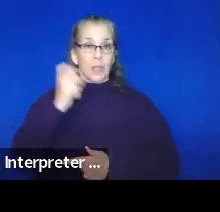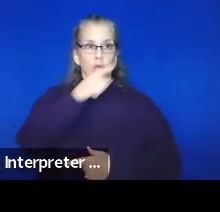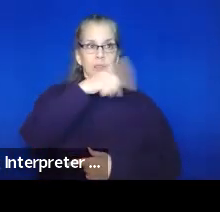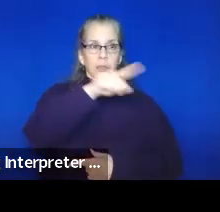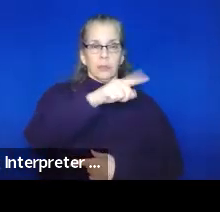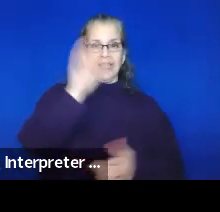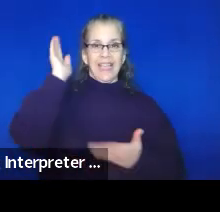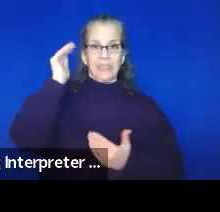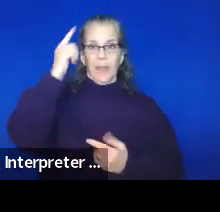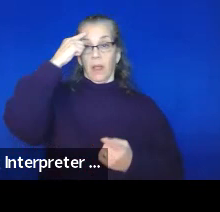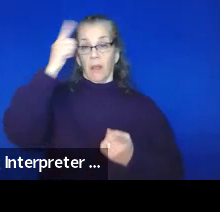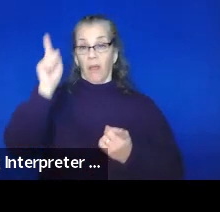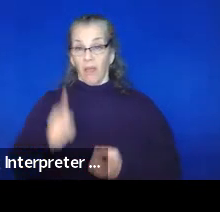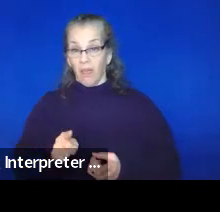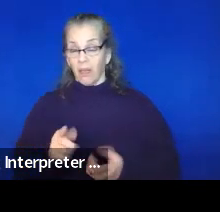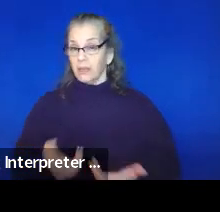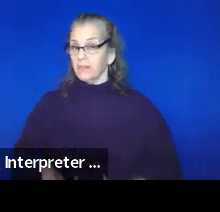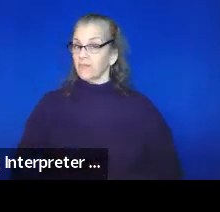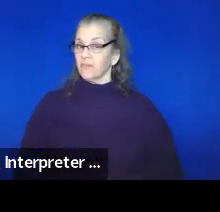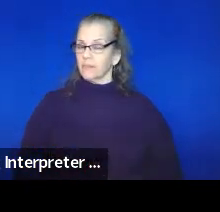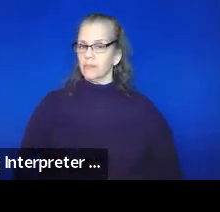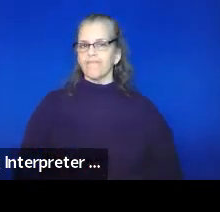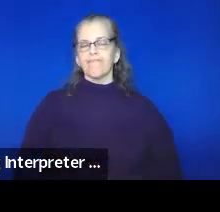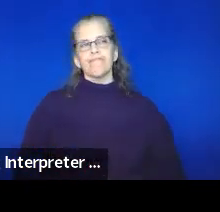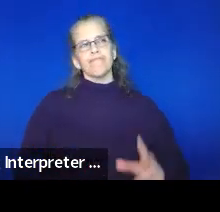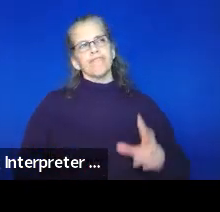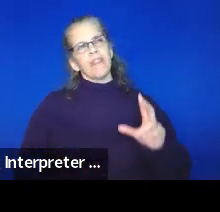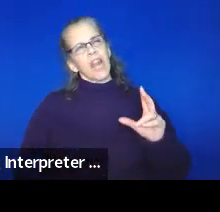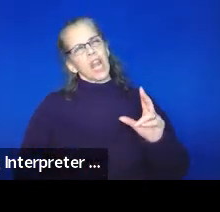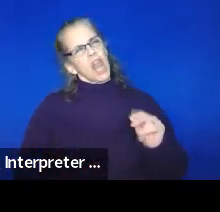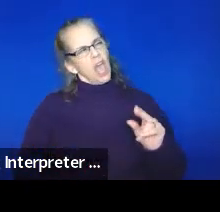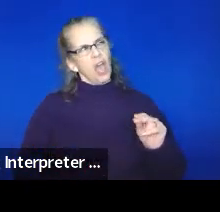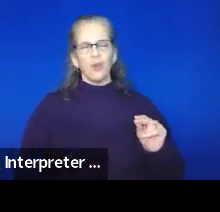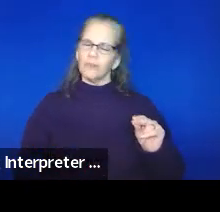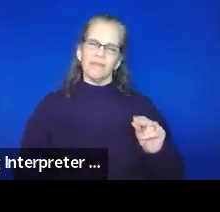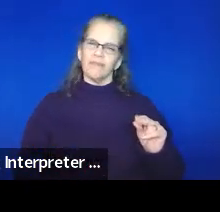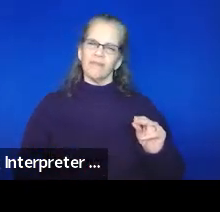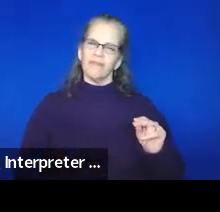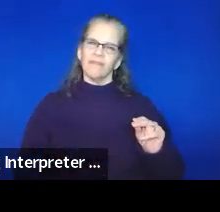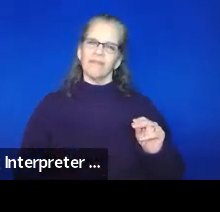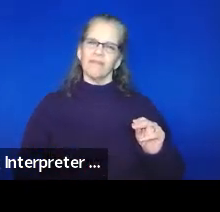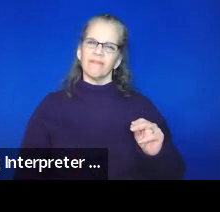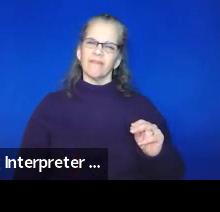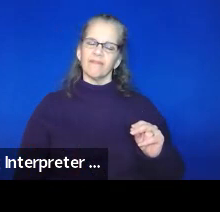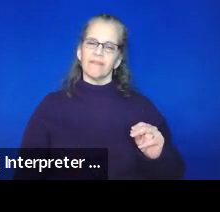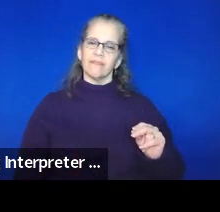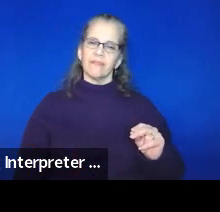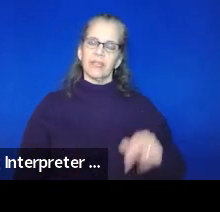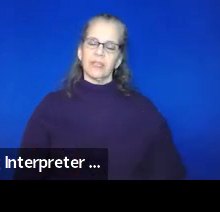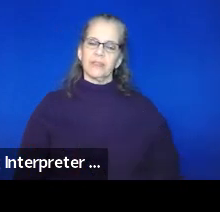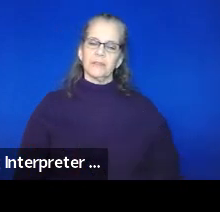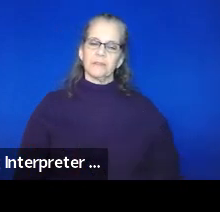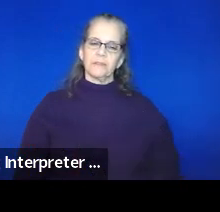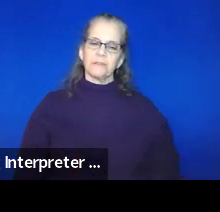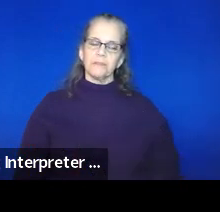Um... no, because this this is applicable to the mostly to the elderly